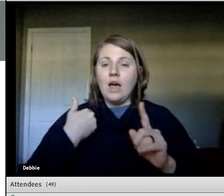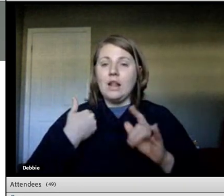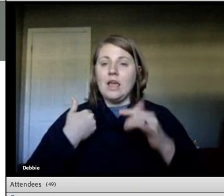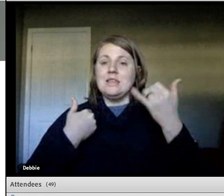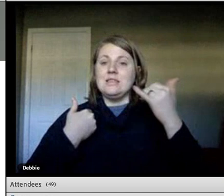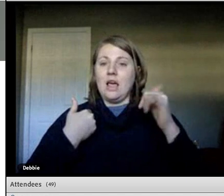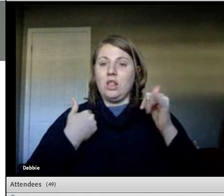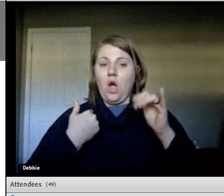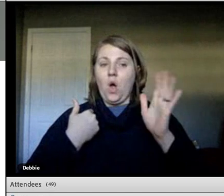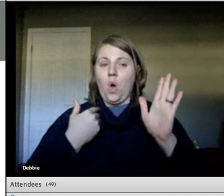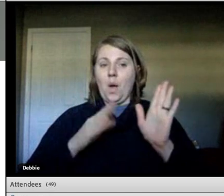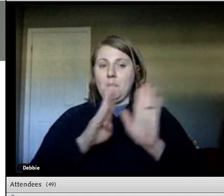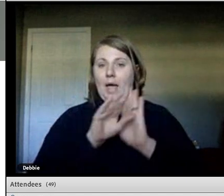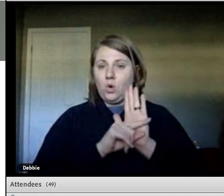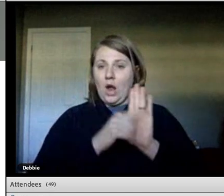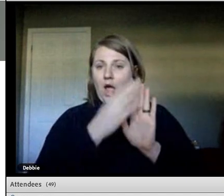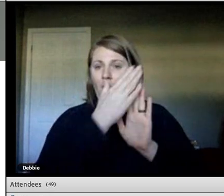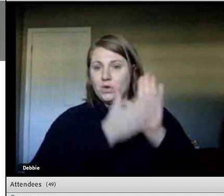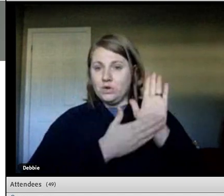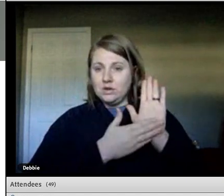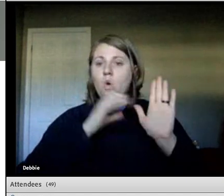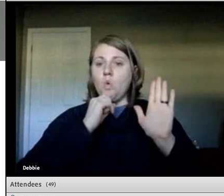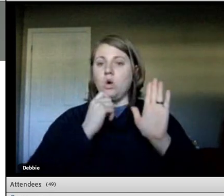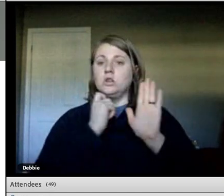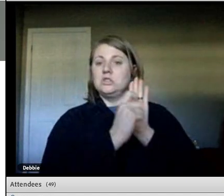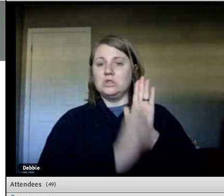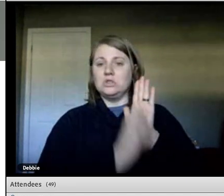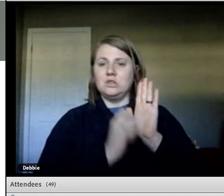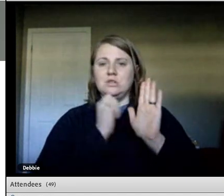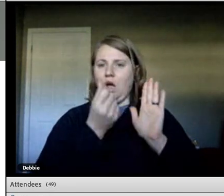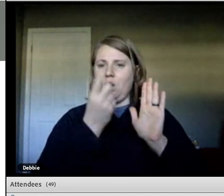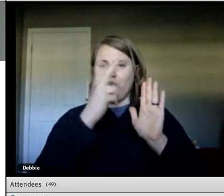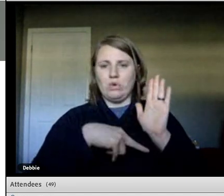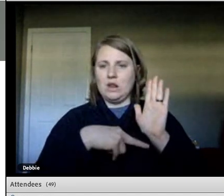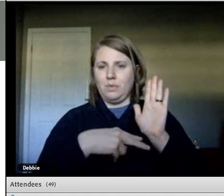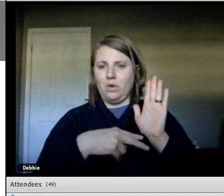and this software will help you figure out what is readable and what is not readable.